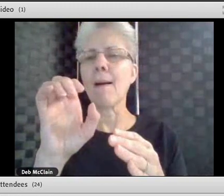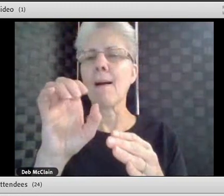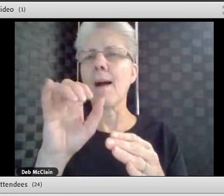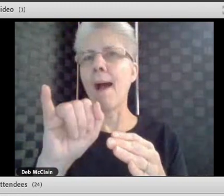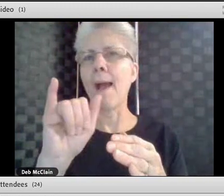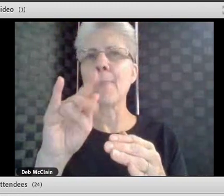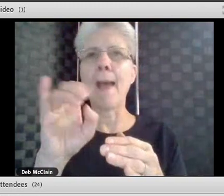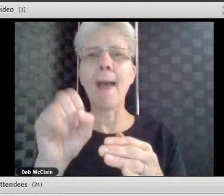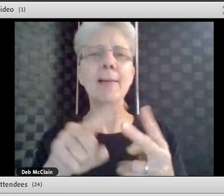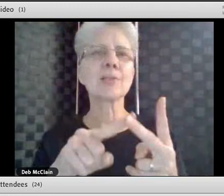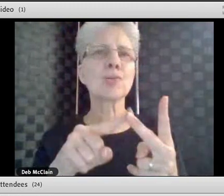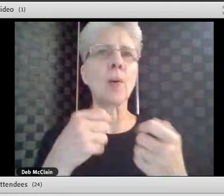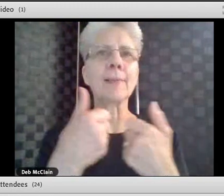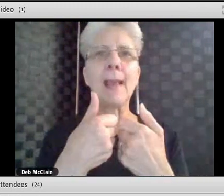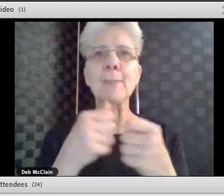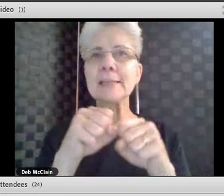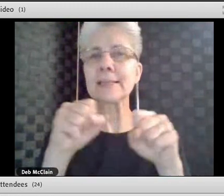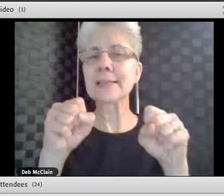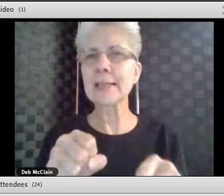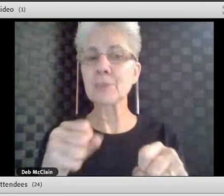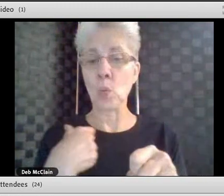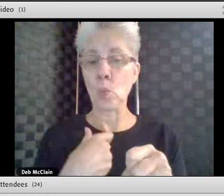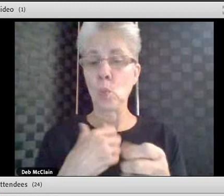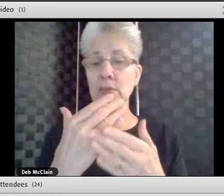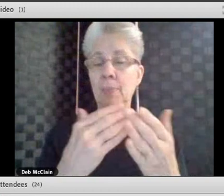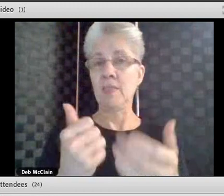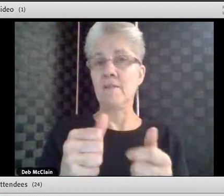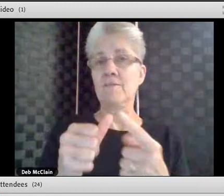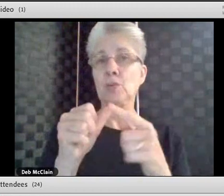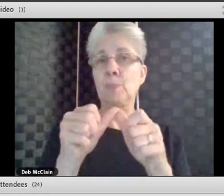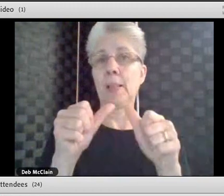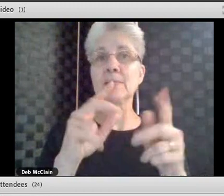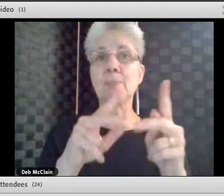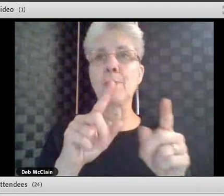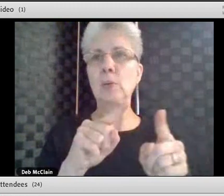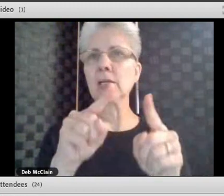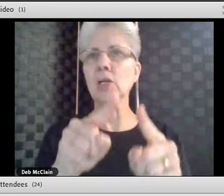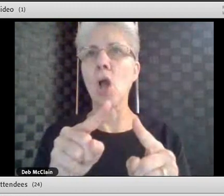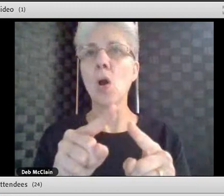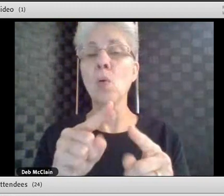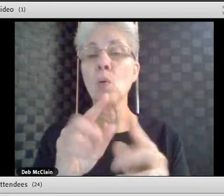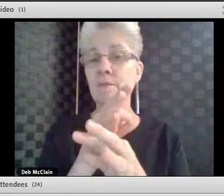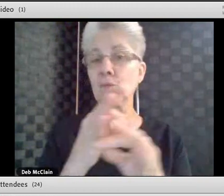or iPads or, you know, gaming systems. We're some of the first places that people are able to go